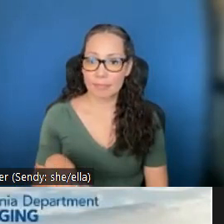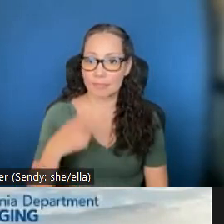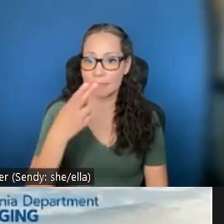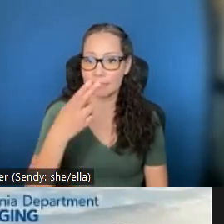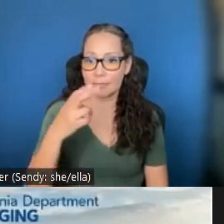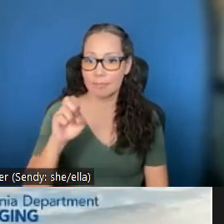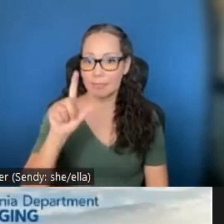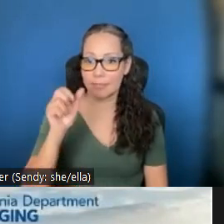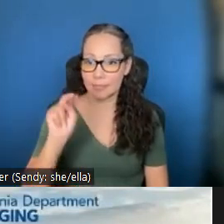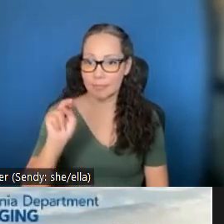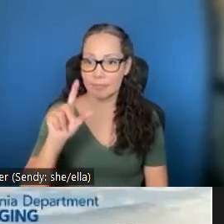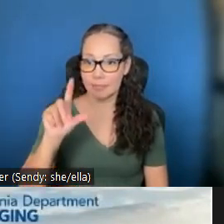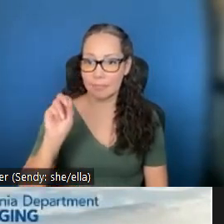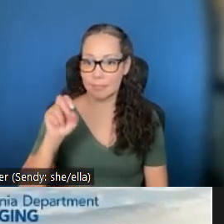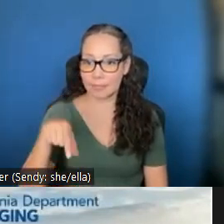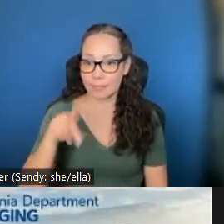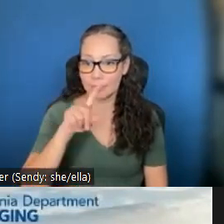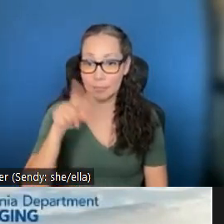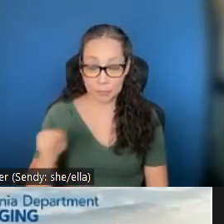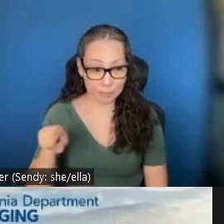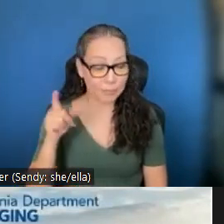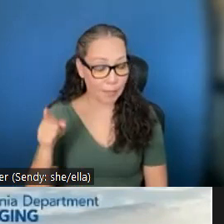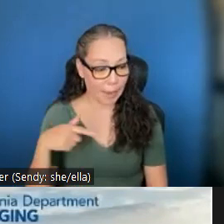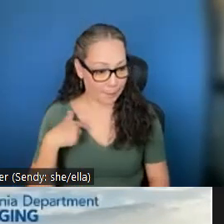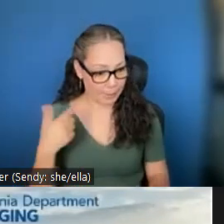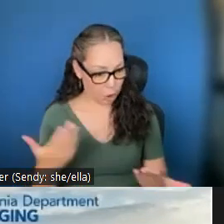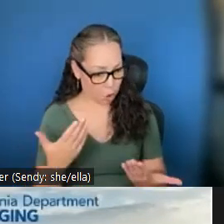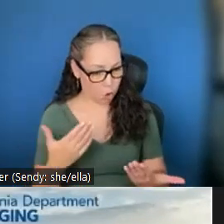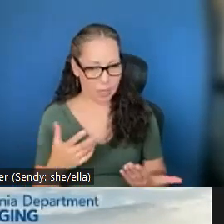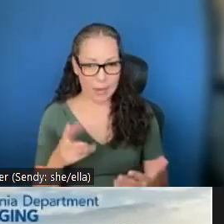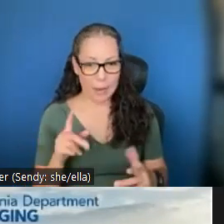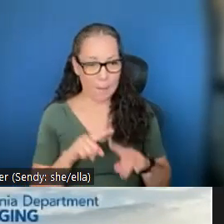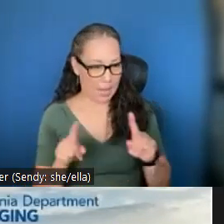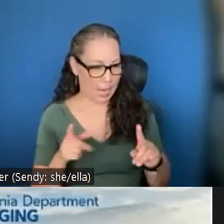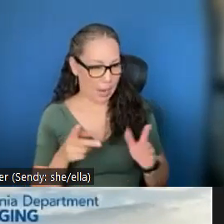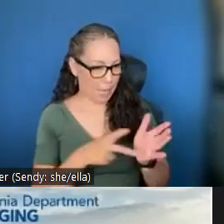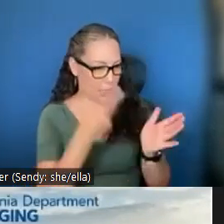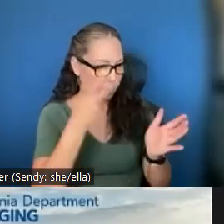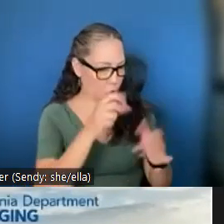think I mentioned in a prior email but I am sort of um uh double tasking today multiple